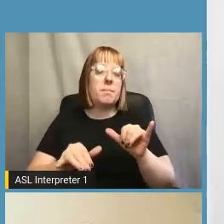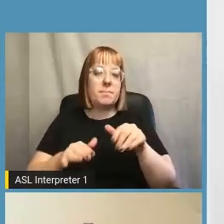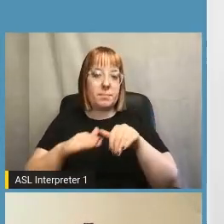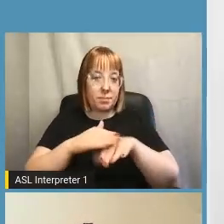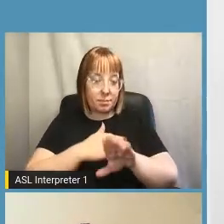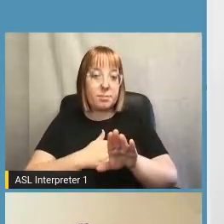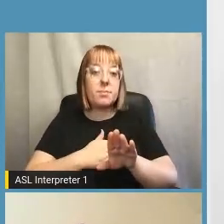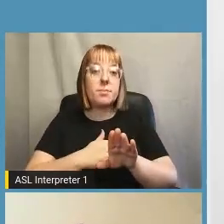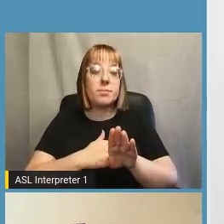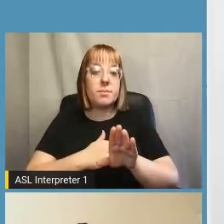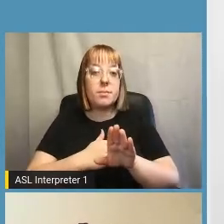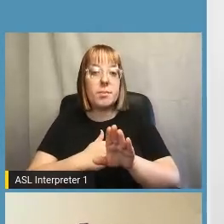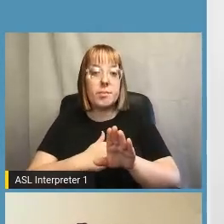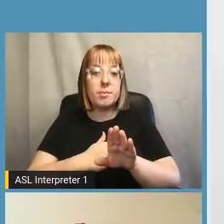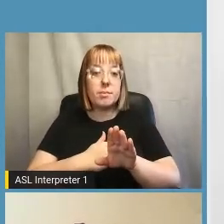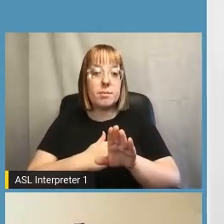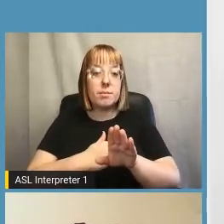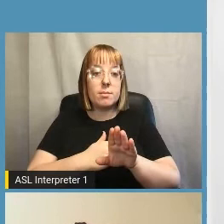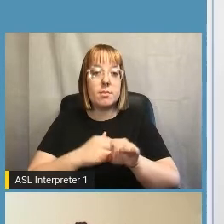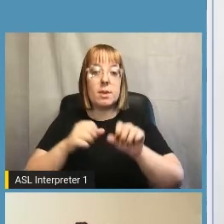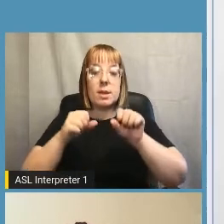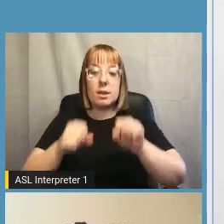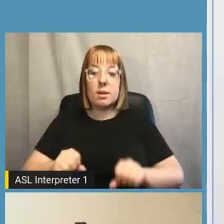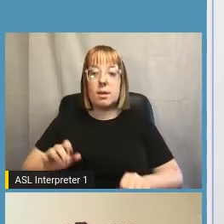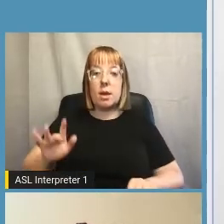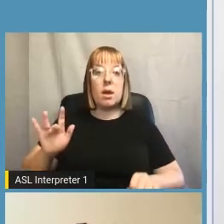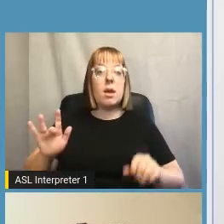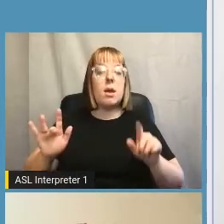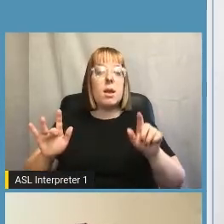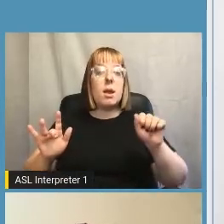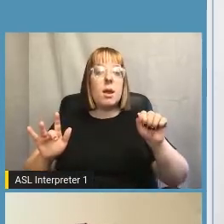um and then you're able to use the arrow keys to sort of move around you can also